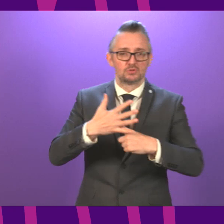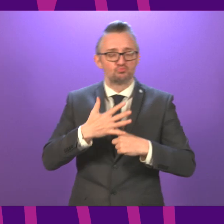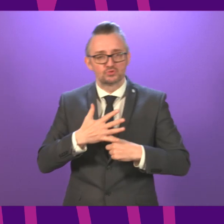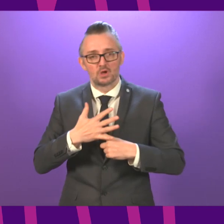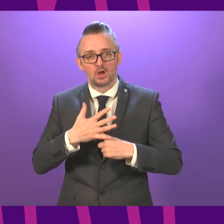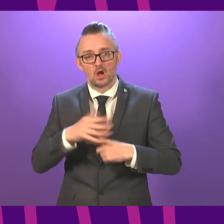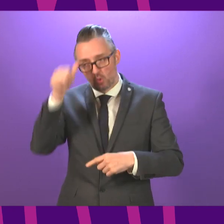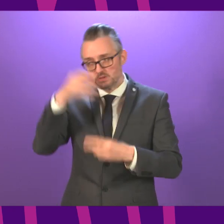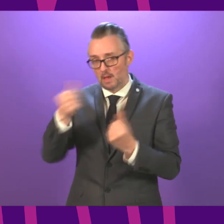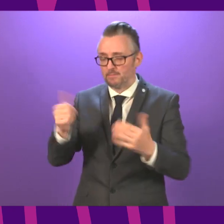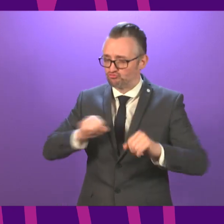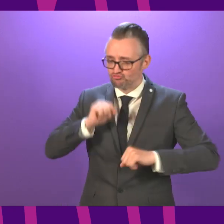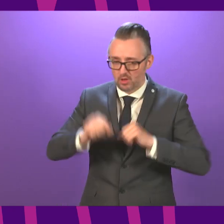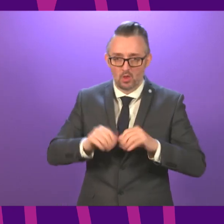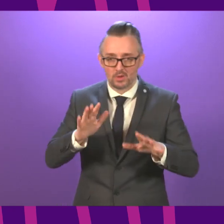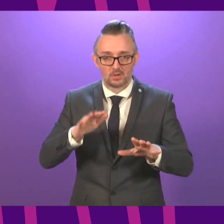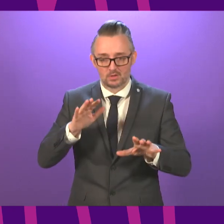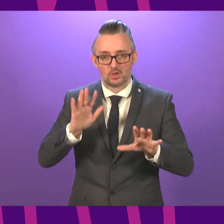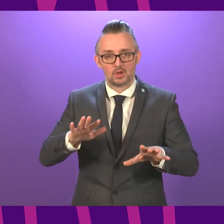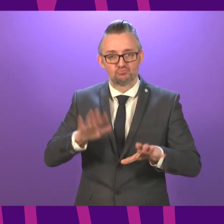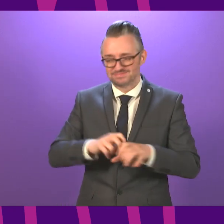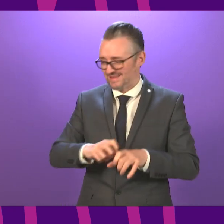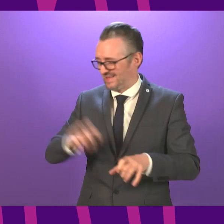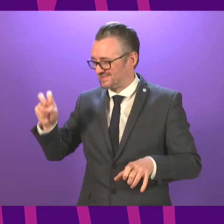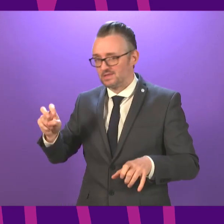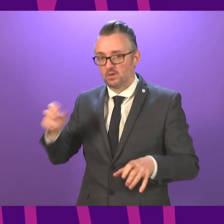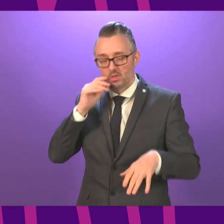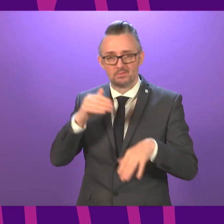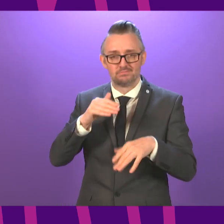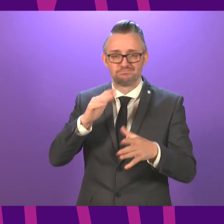will bring. The Cabinet Secretary for Economy, Fair Work and Culture is therefore implementing